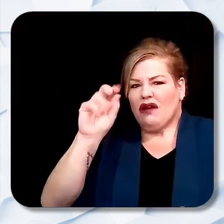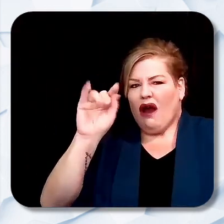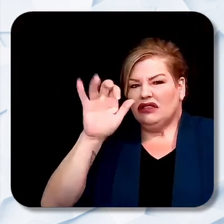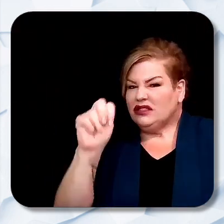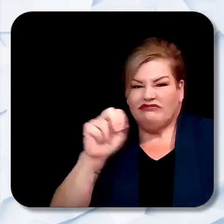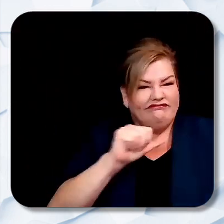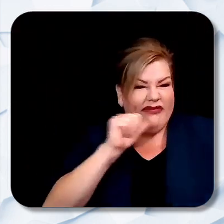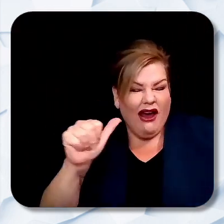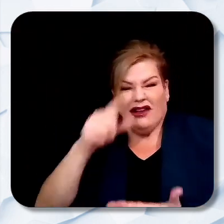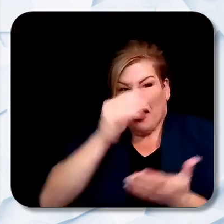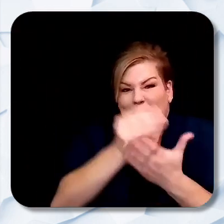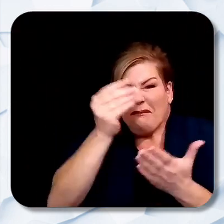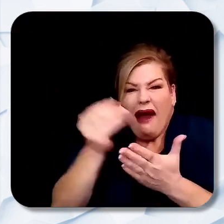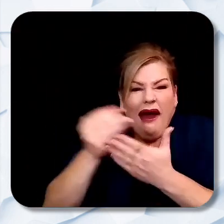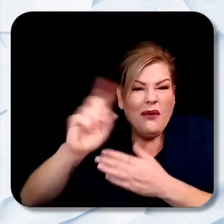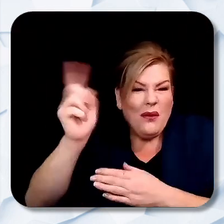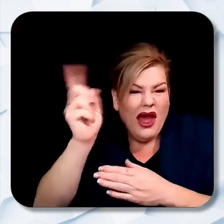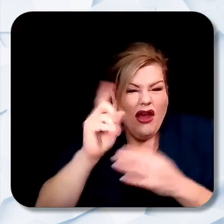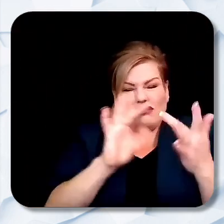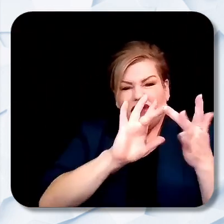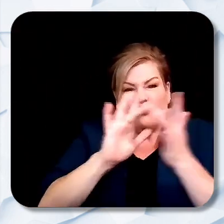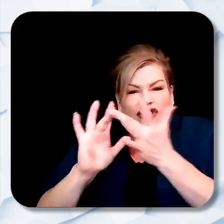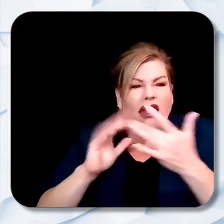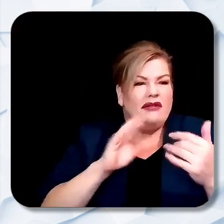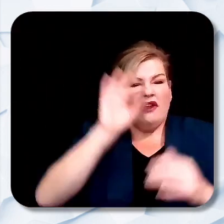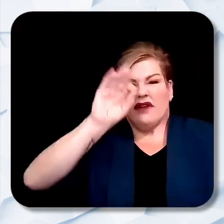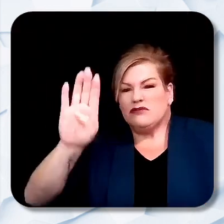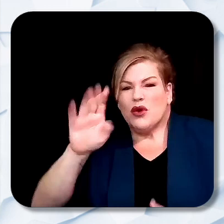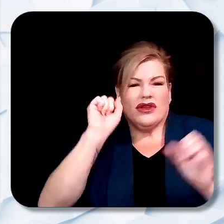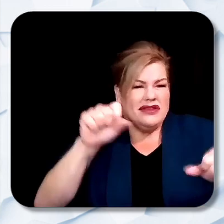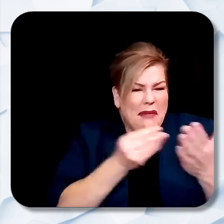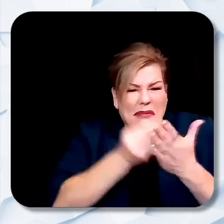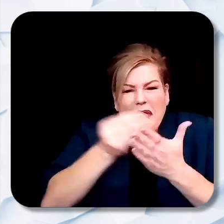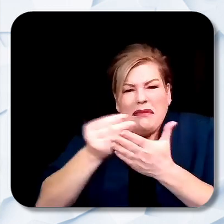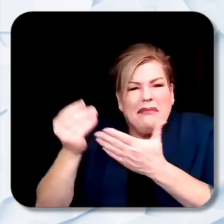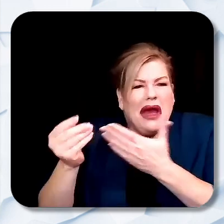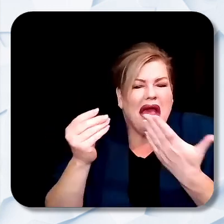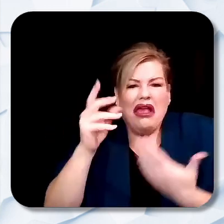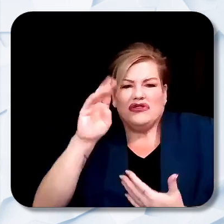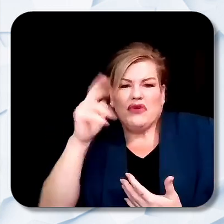Social media, wicker, tell whatever that that is, that they believe to be a real pill,